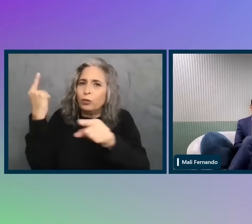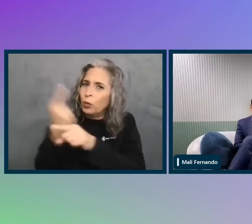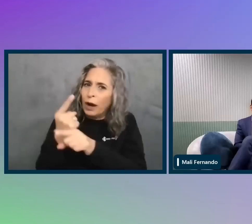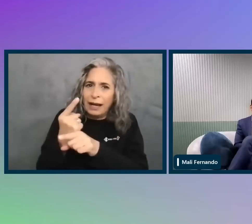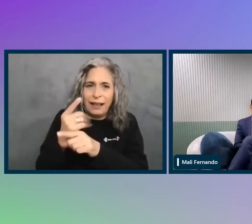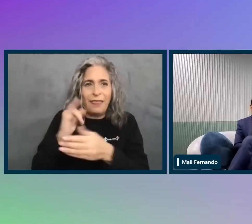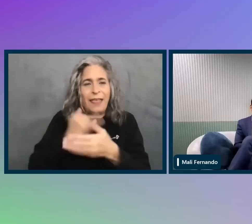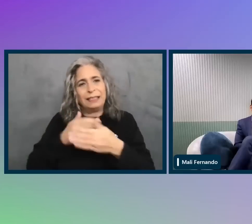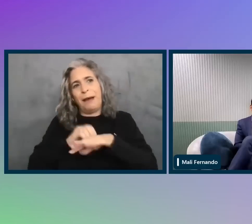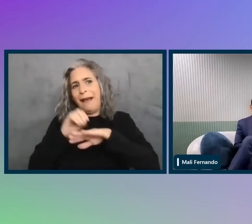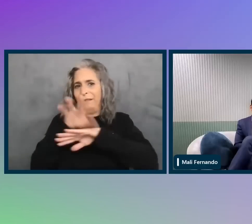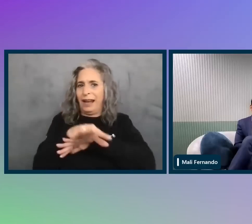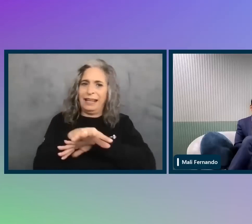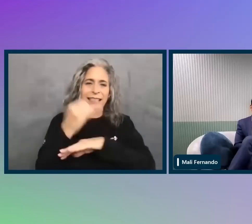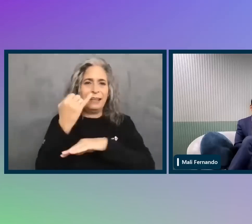to anybody starting their own journey.